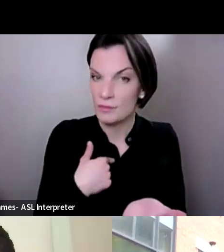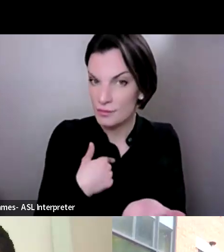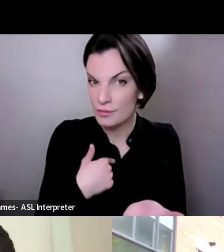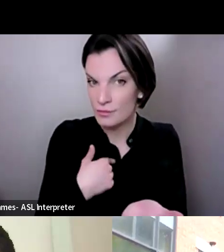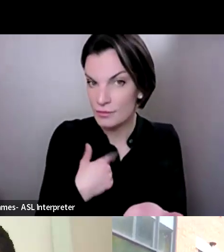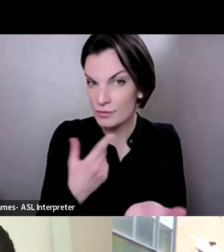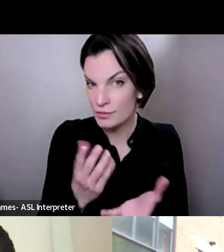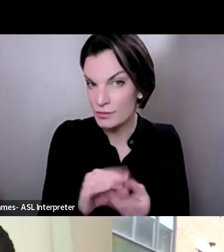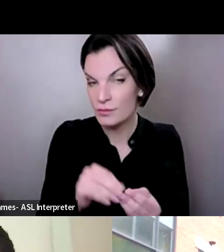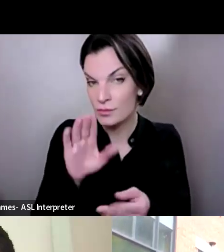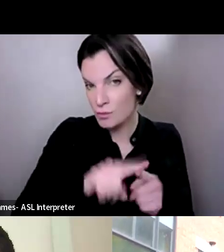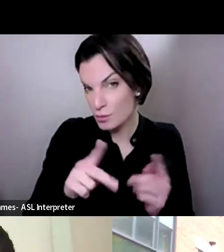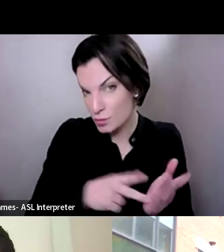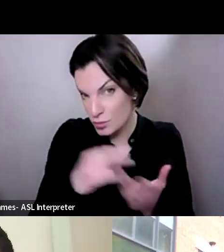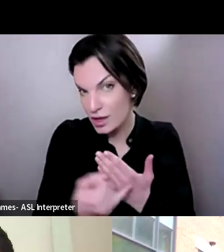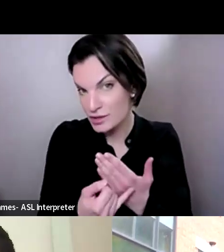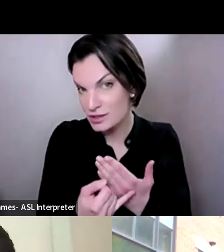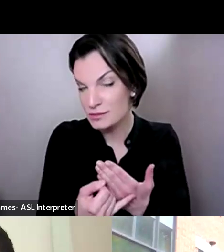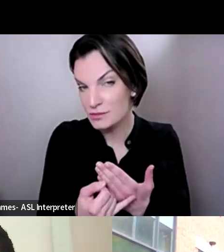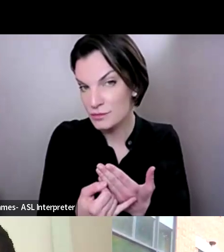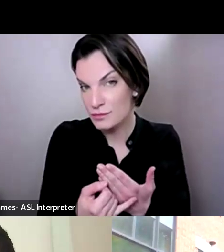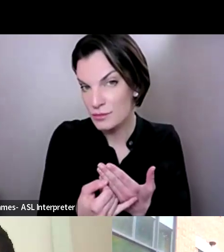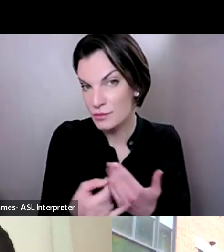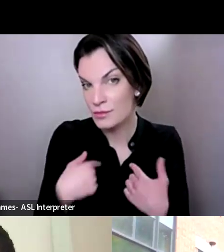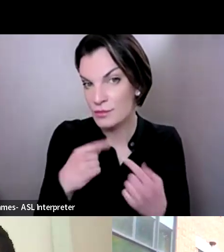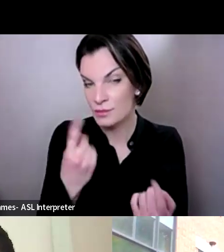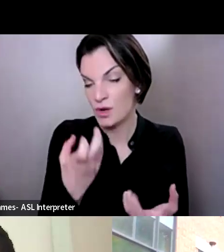project you're working on -- was really interesting and so I just want to appreciate you for the